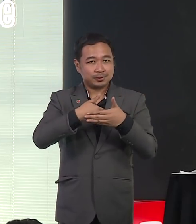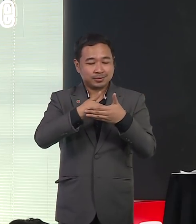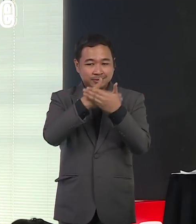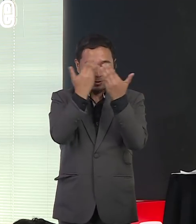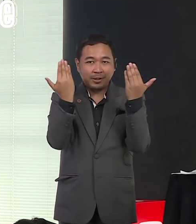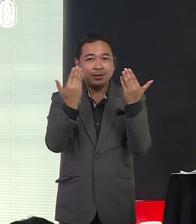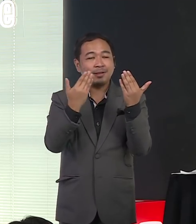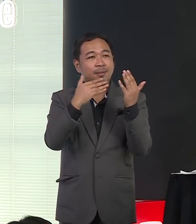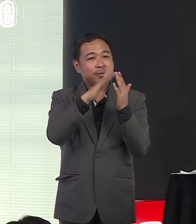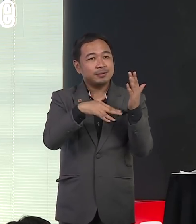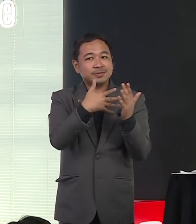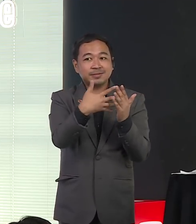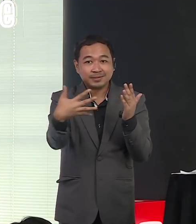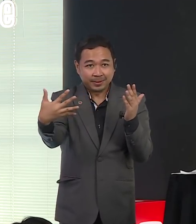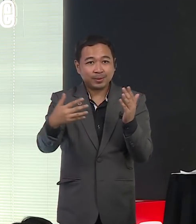the Deaf regional Secretariat Asia and